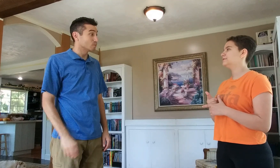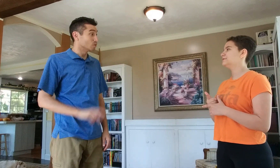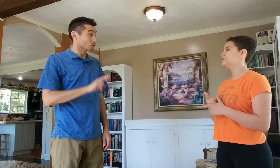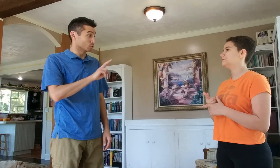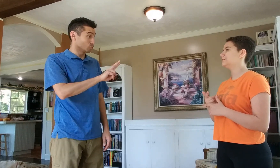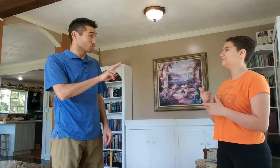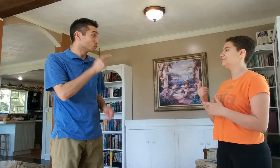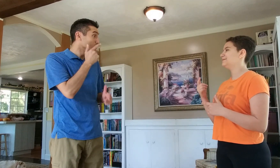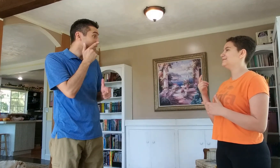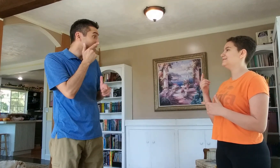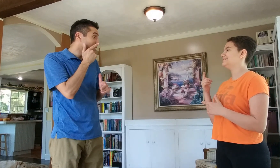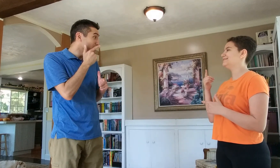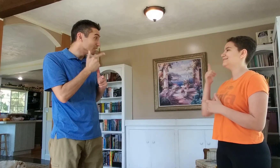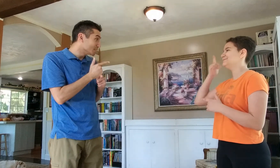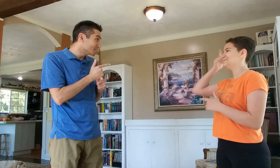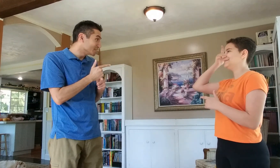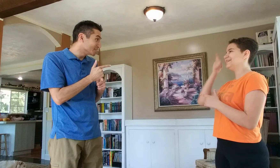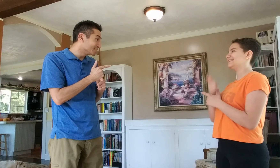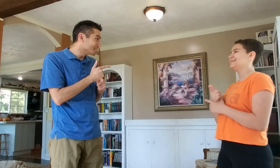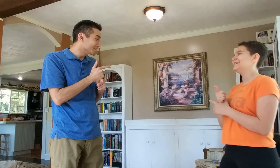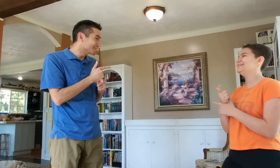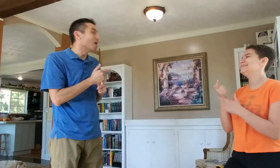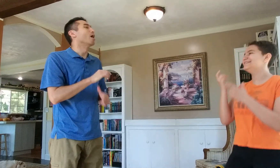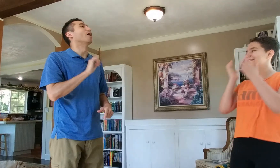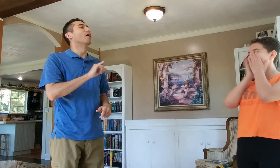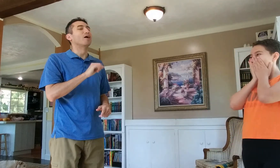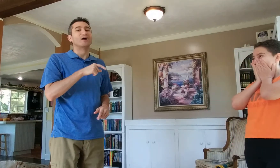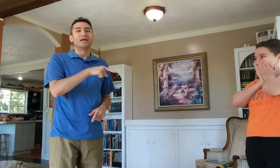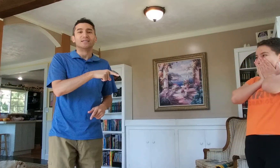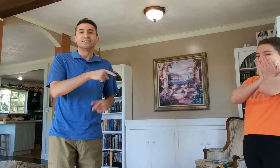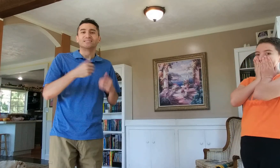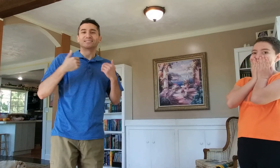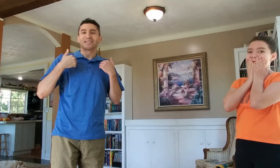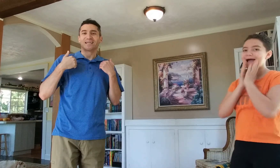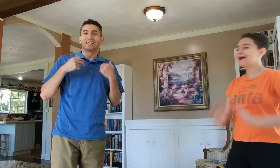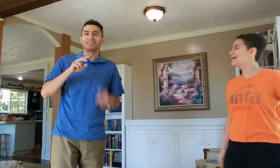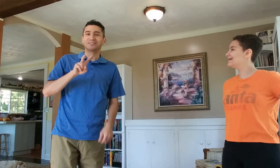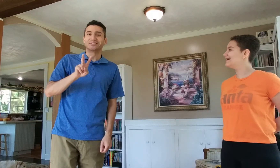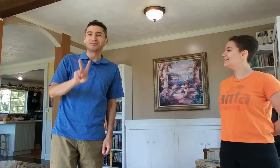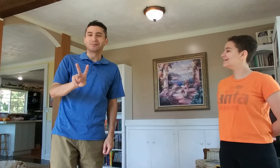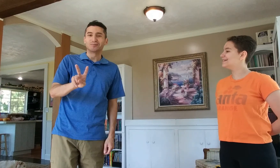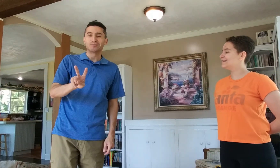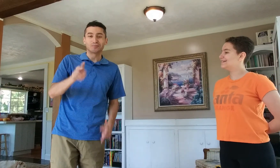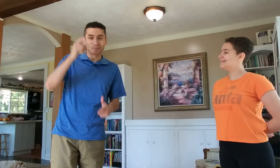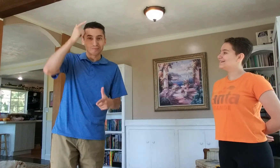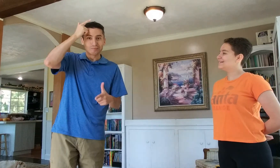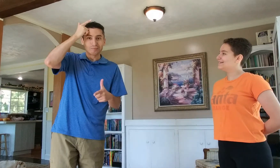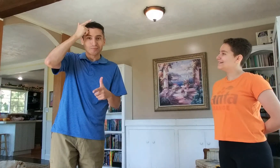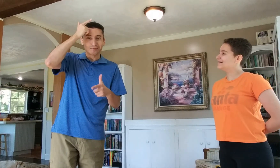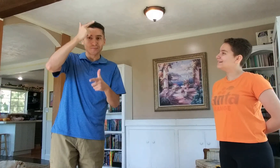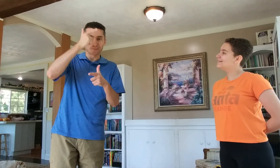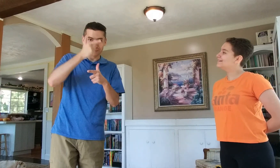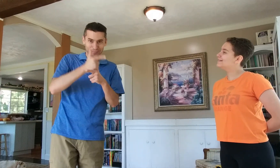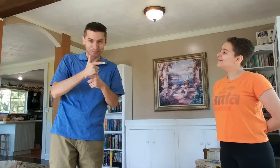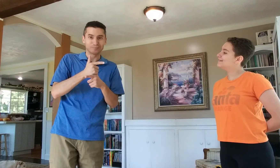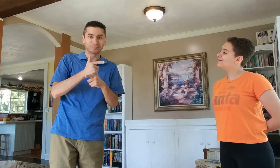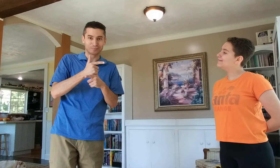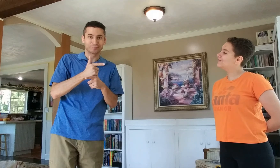2 SISTERS? 2 BROTHERS, LOL OH, SHE HAS 2 BROTHERS